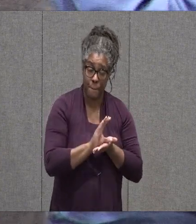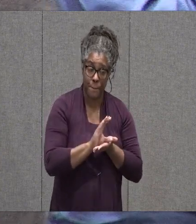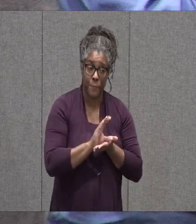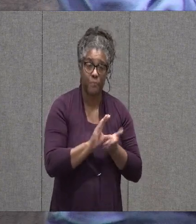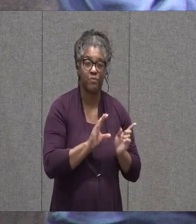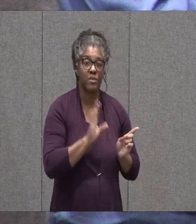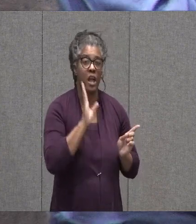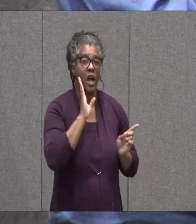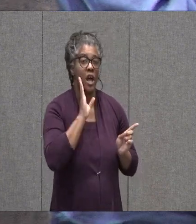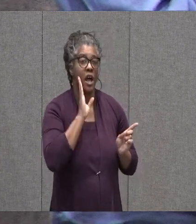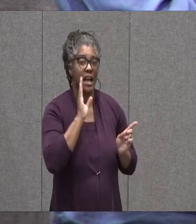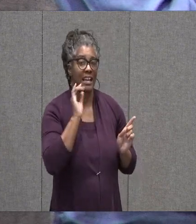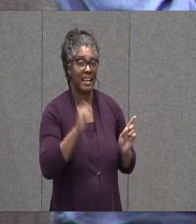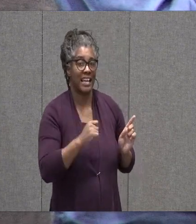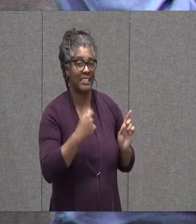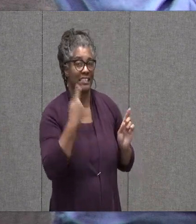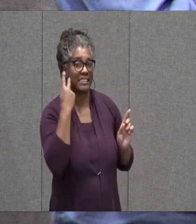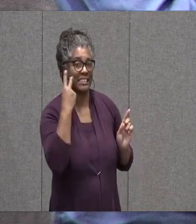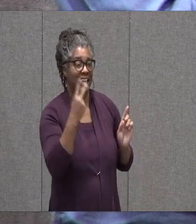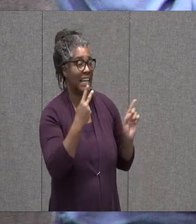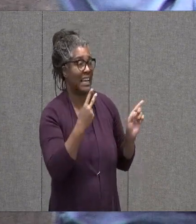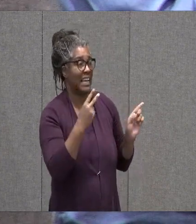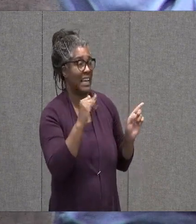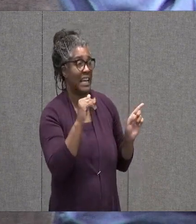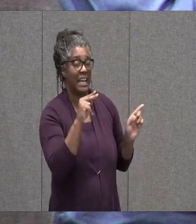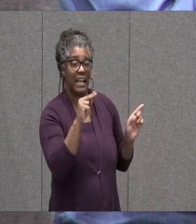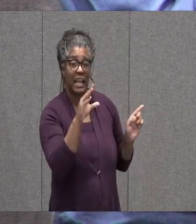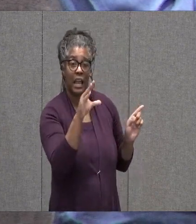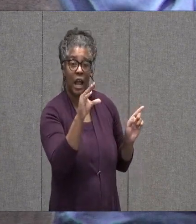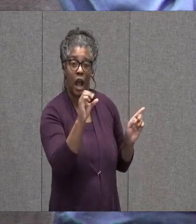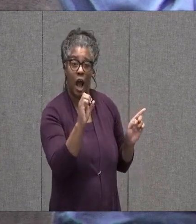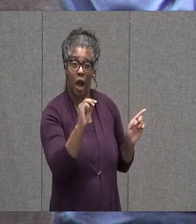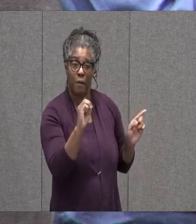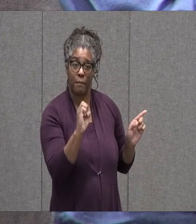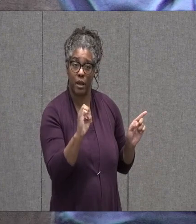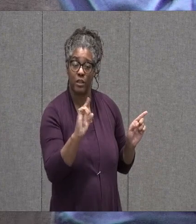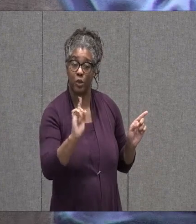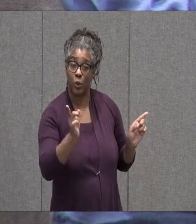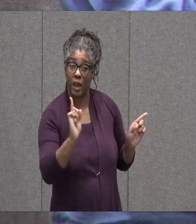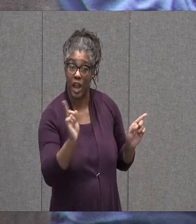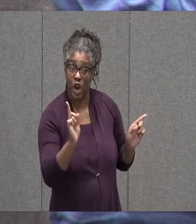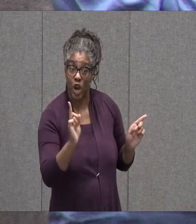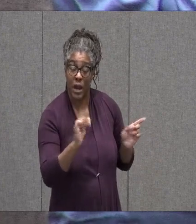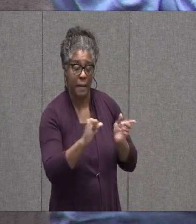and it says that income is addressed on page five and six, and then it's